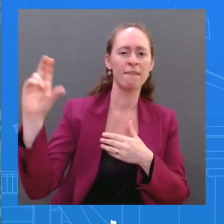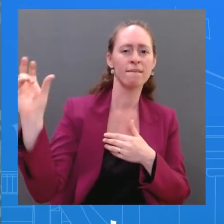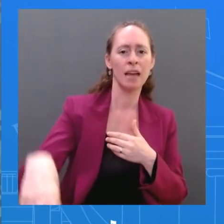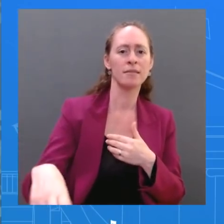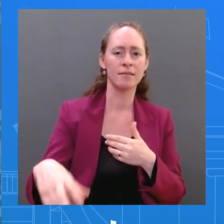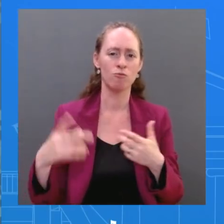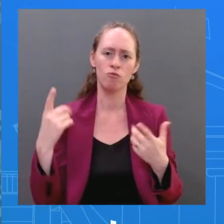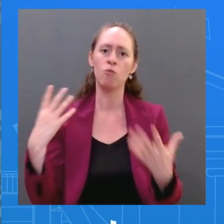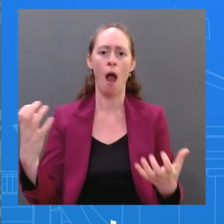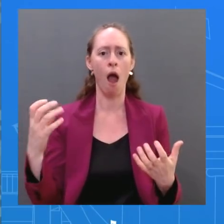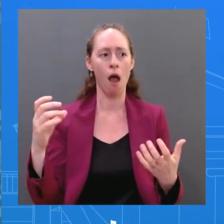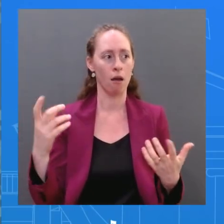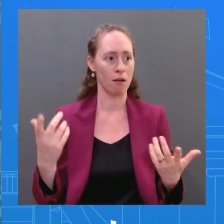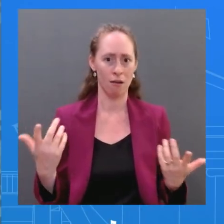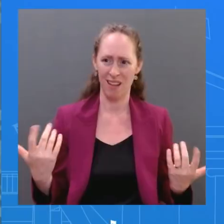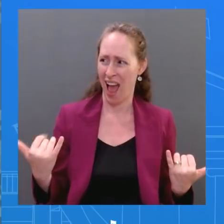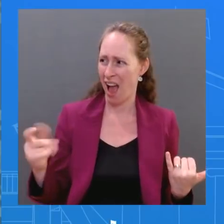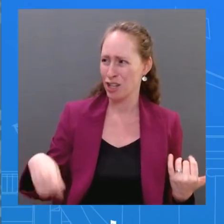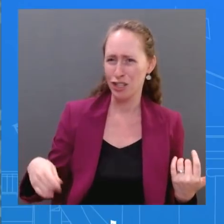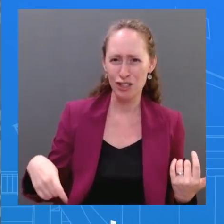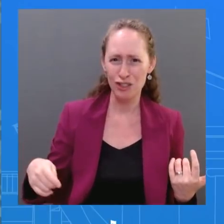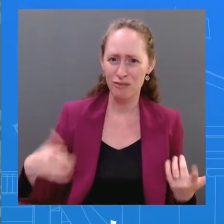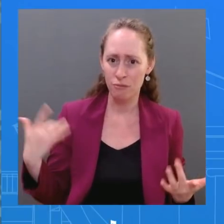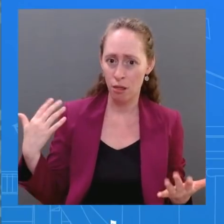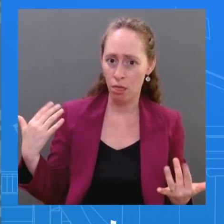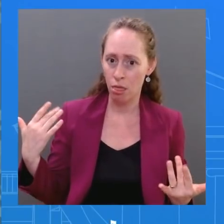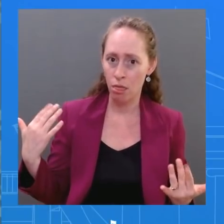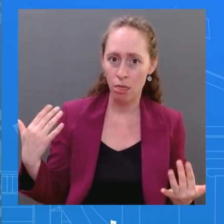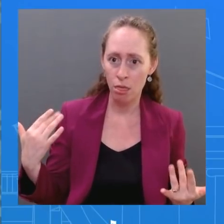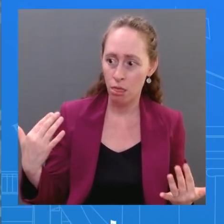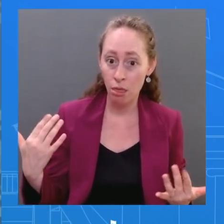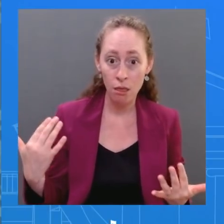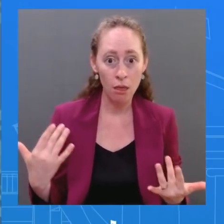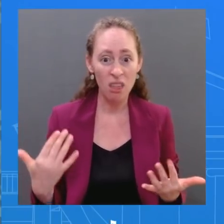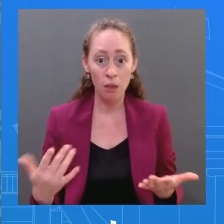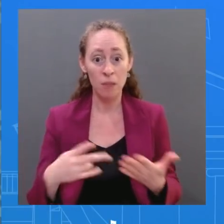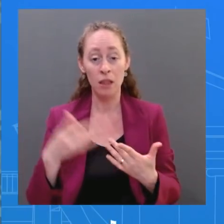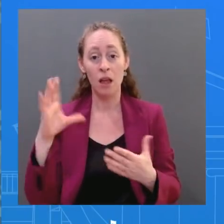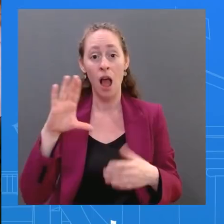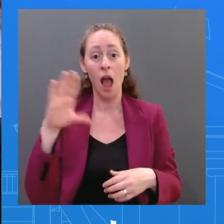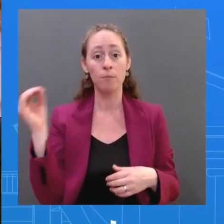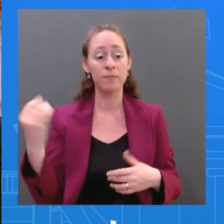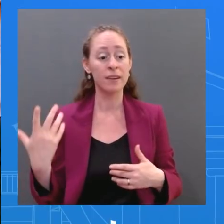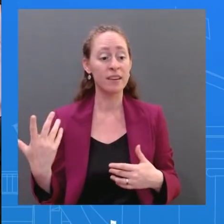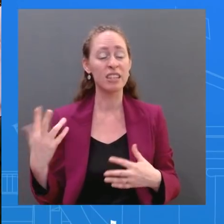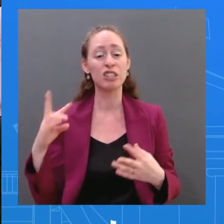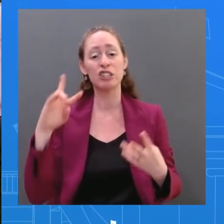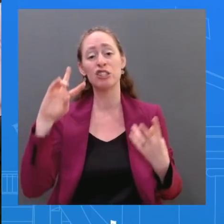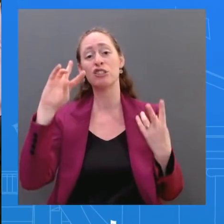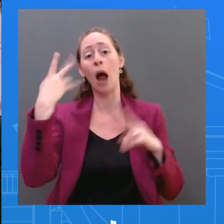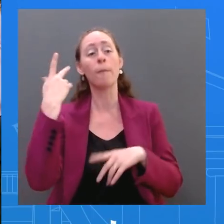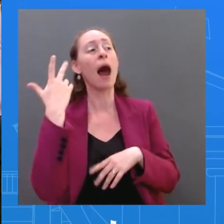So we are going to do everything we can to make sure that we make this happen. The Press: And then one follow-up to Michael's question on the IRS commissioner.